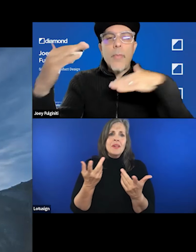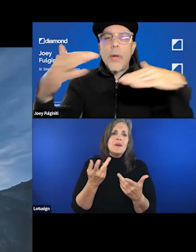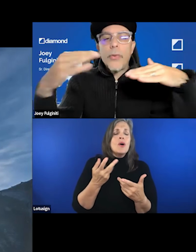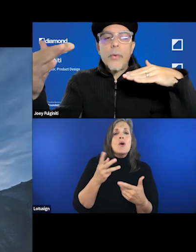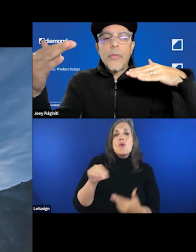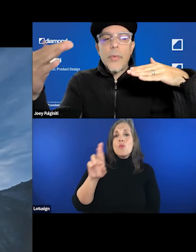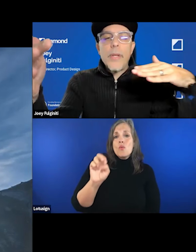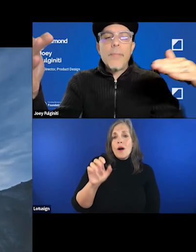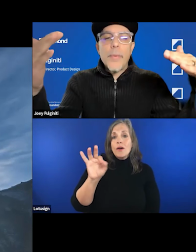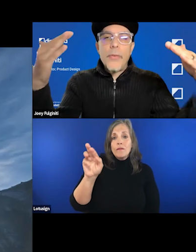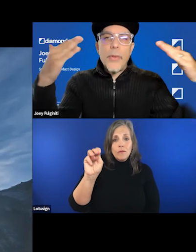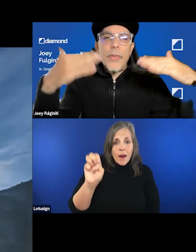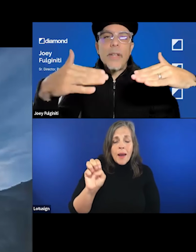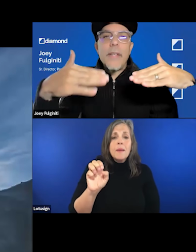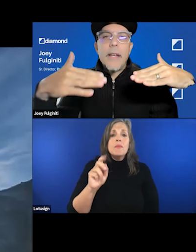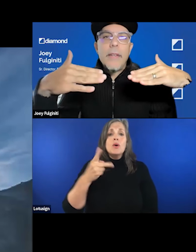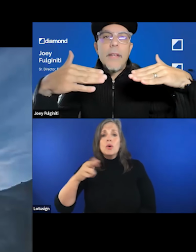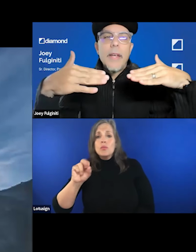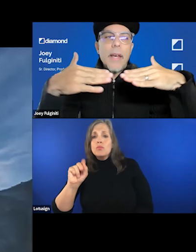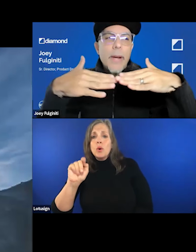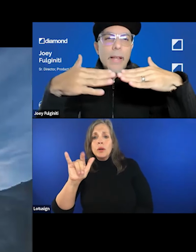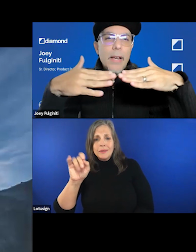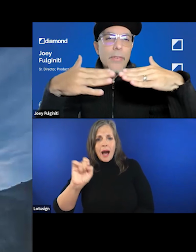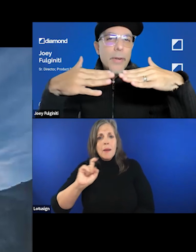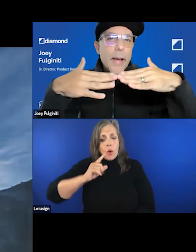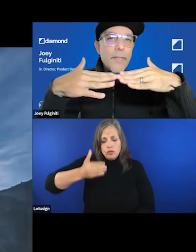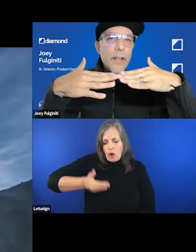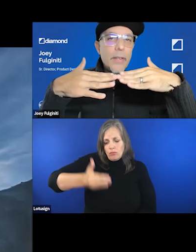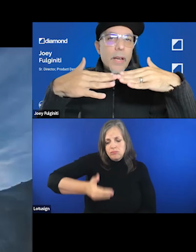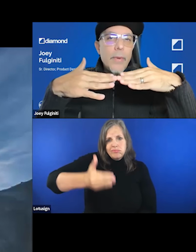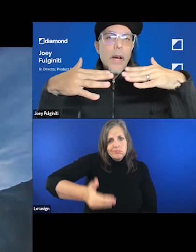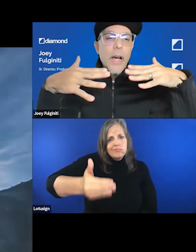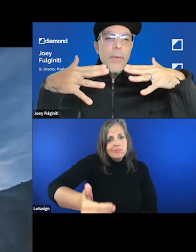milestones for me but as you can see at the end in my last year and a half here at diamond I've been